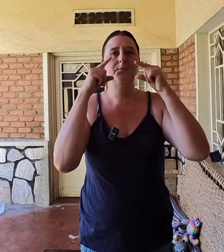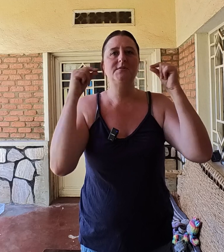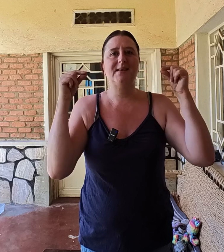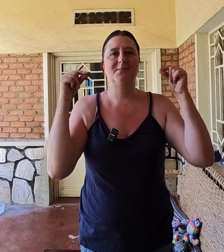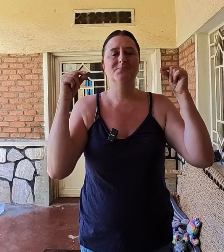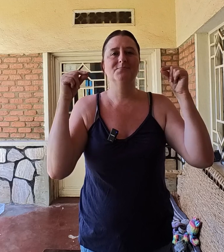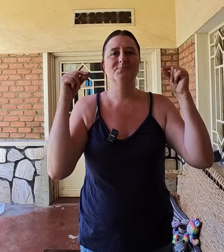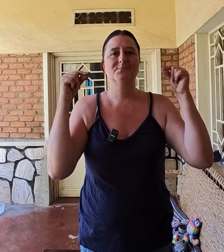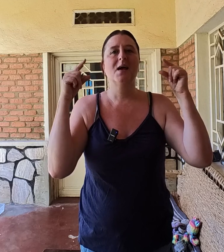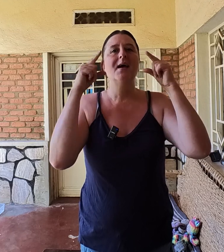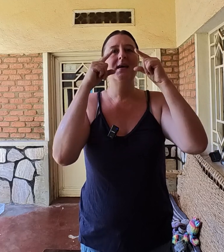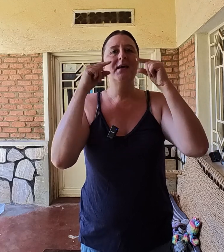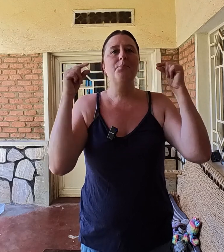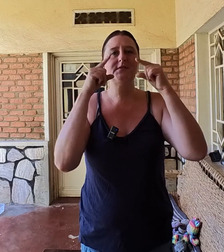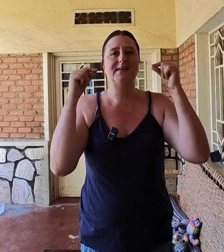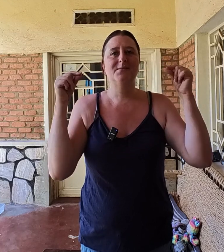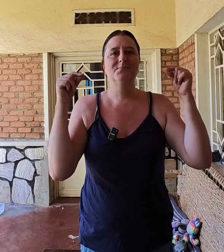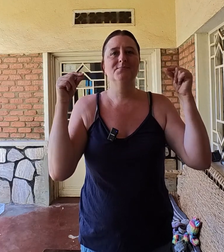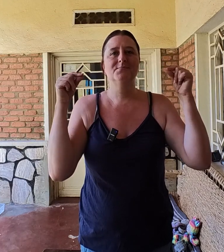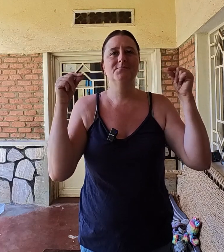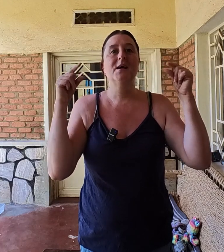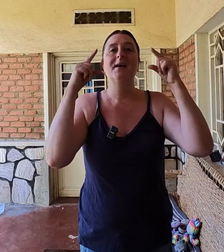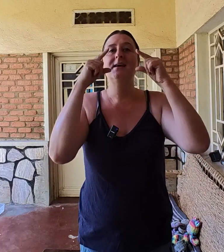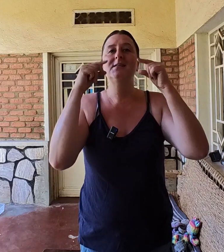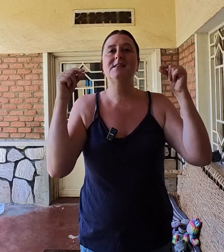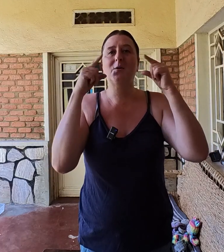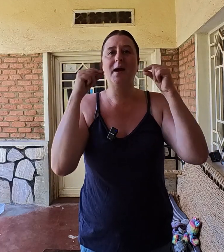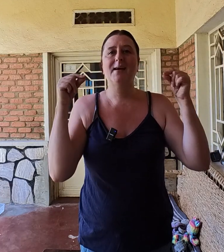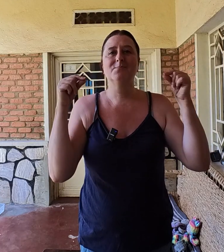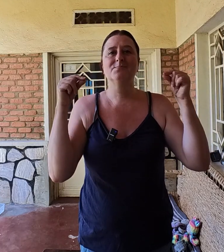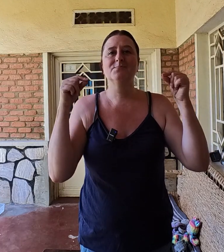Ipusi. Injangwe.